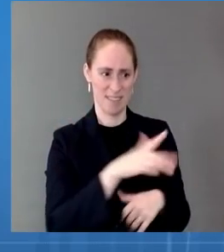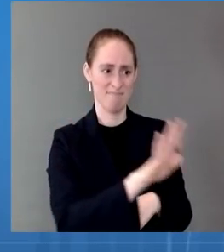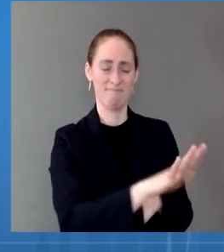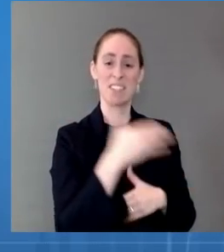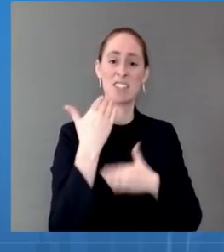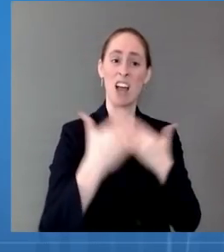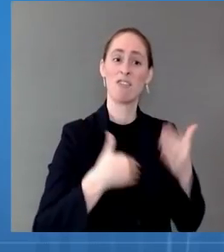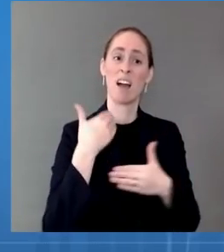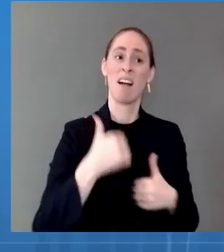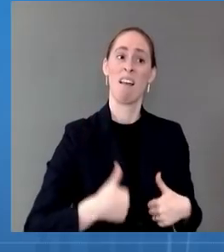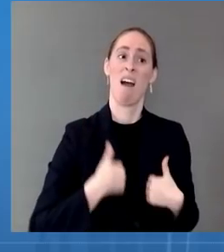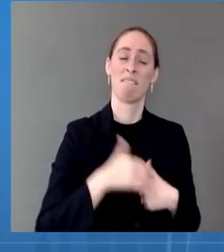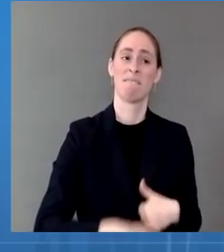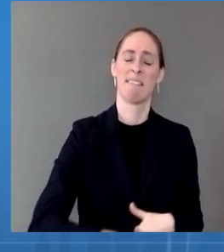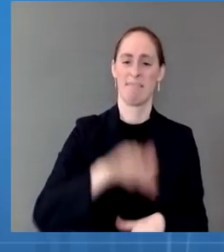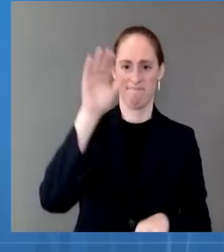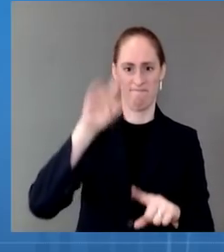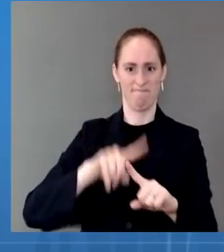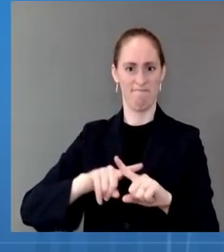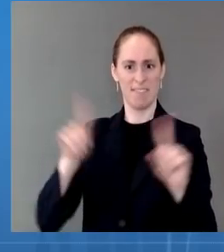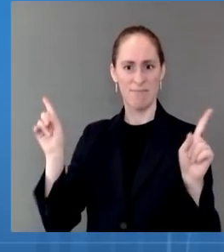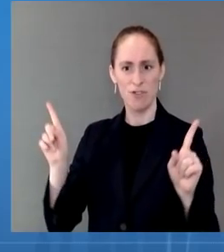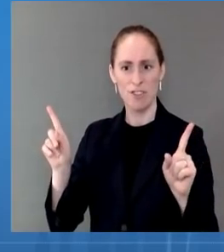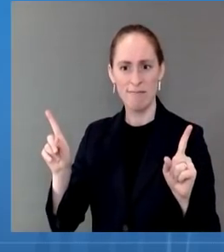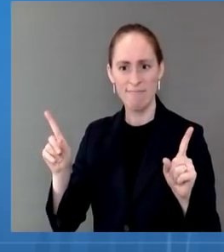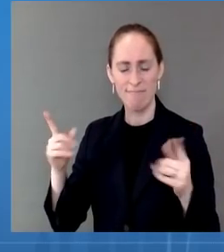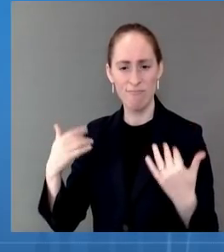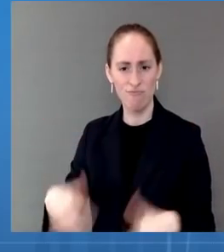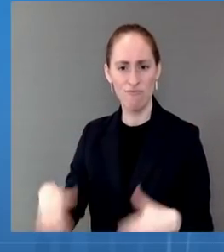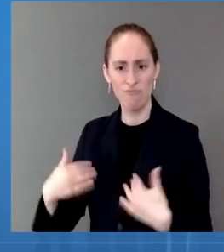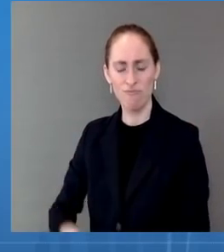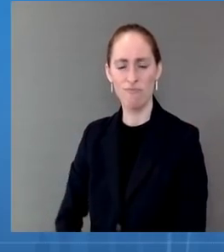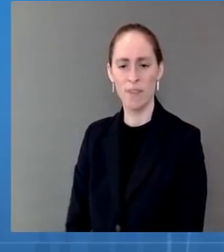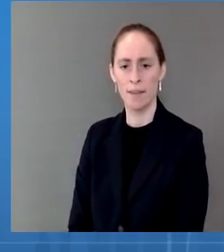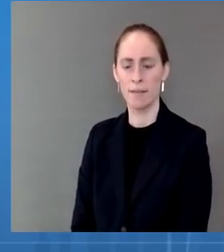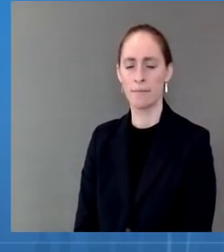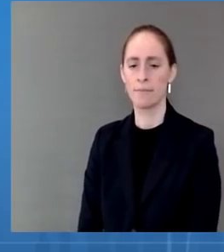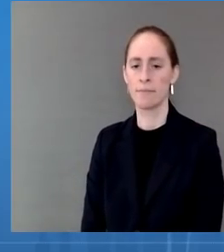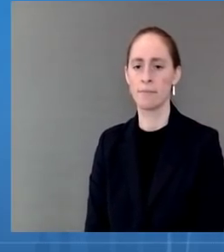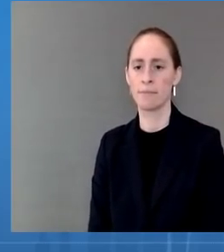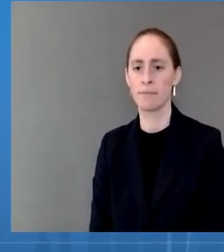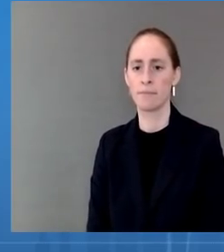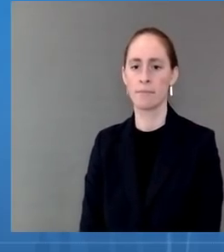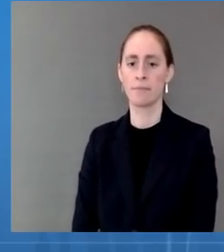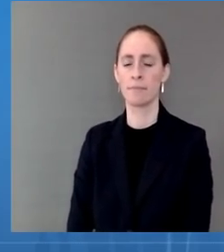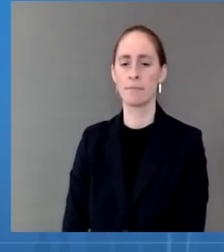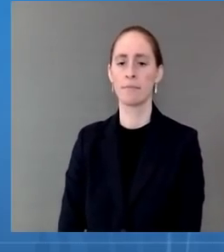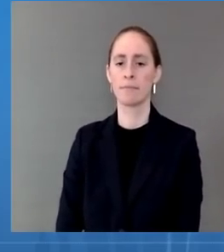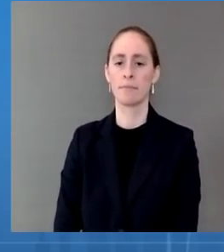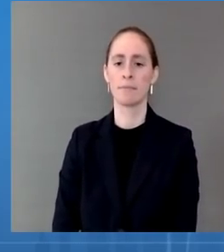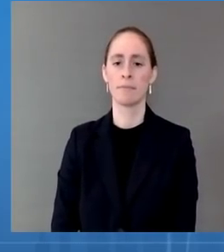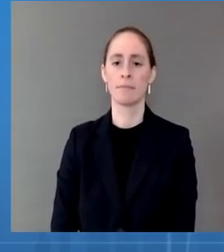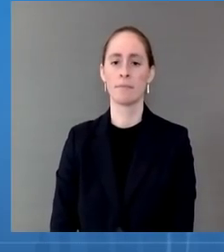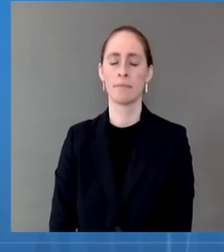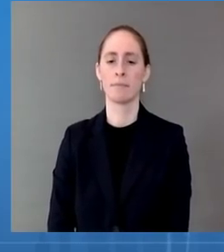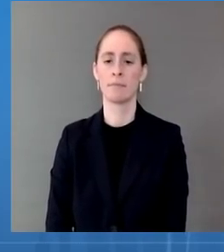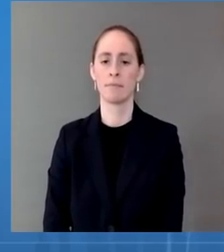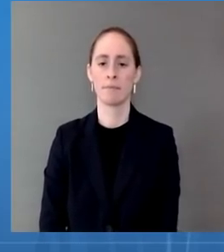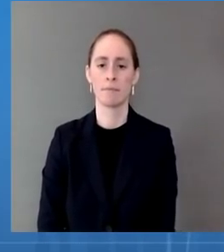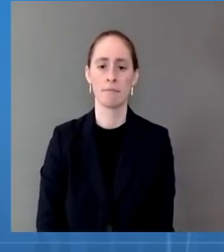demonstrates that we have less than 0.1 percent of cases in the United States as Omicron. I'm we're continuing to follow it,